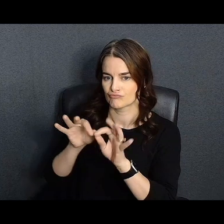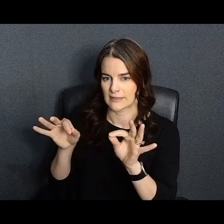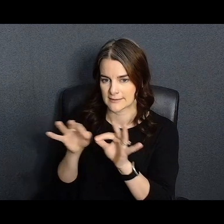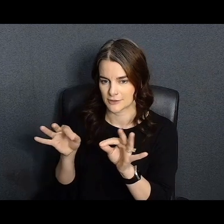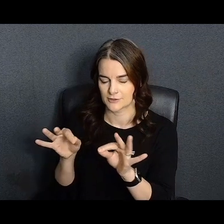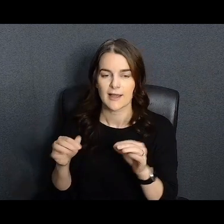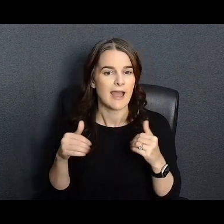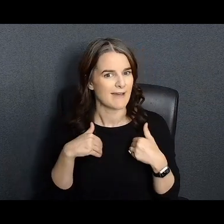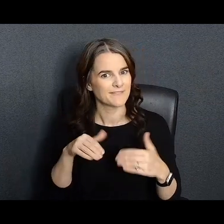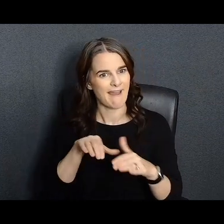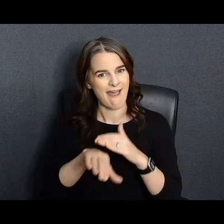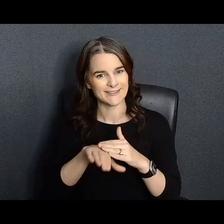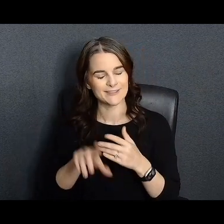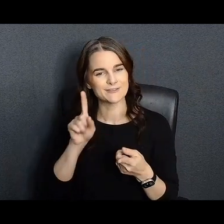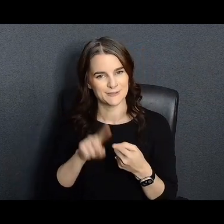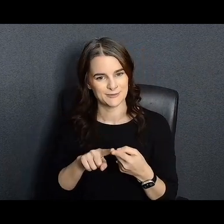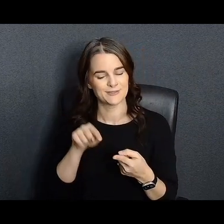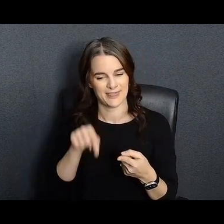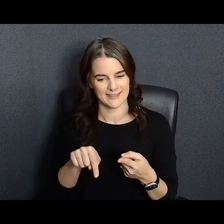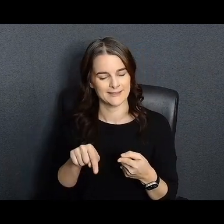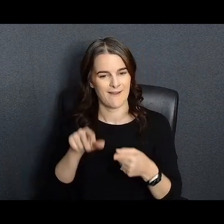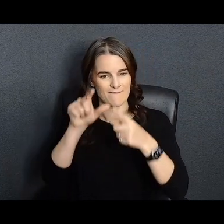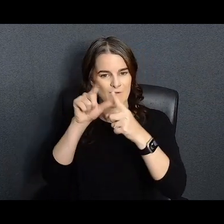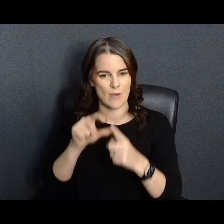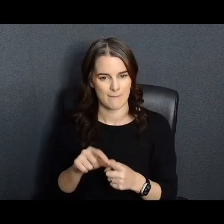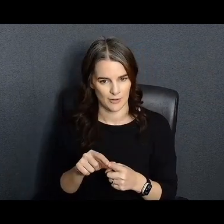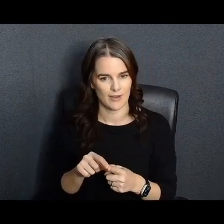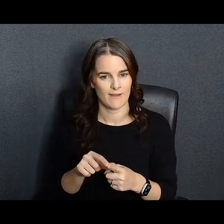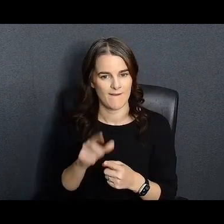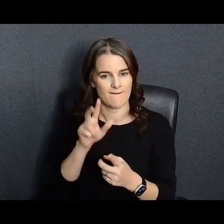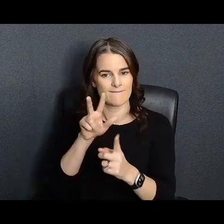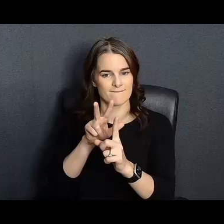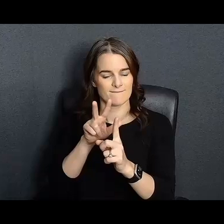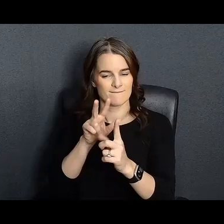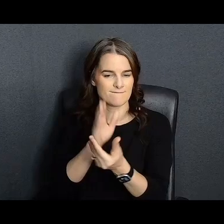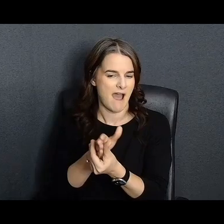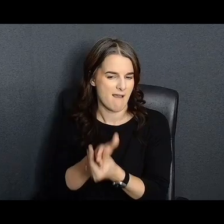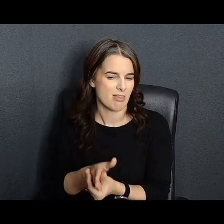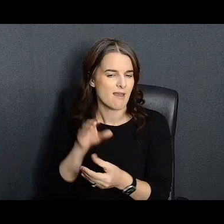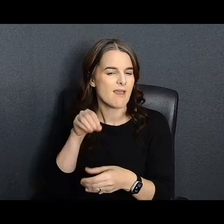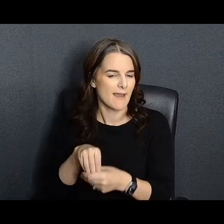They would have access to this vocabulary file within the Grid app.